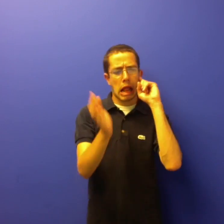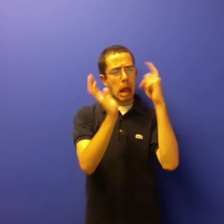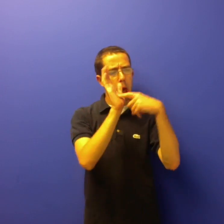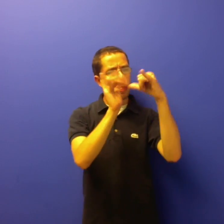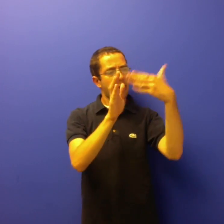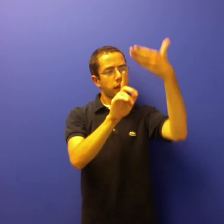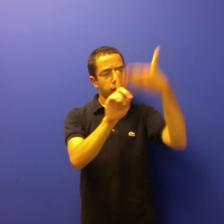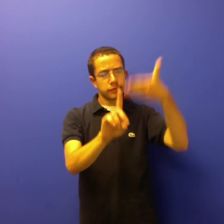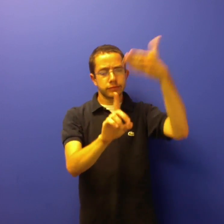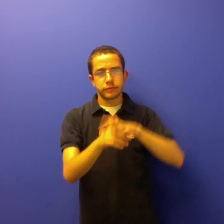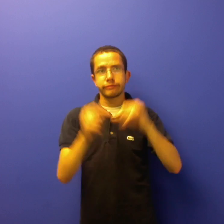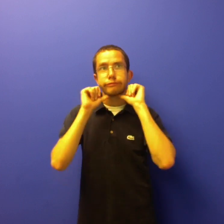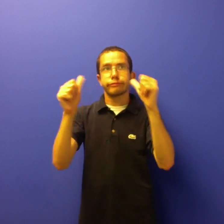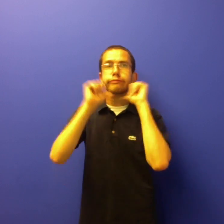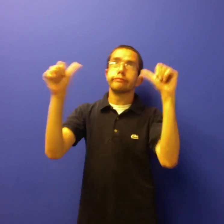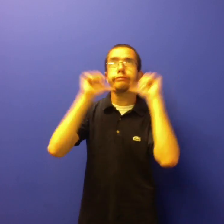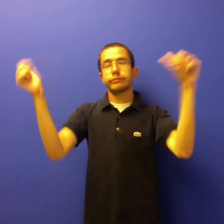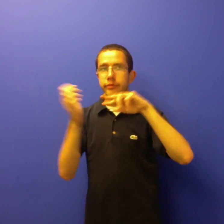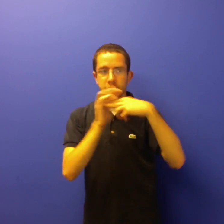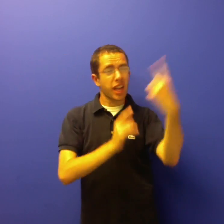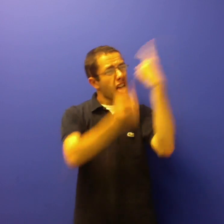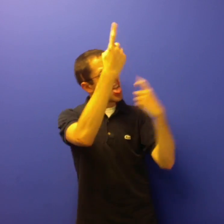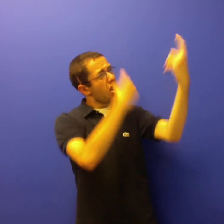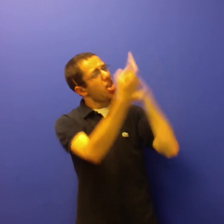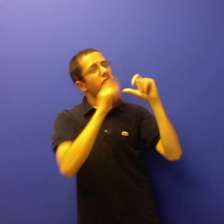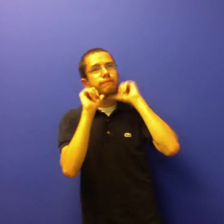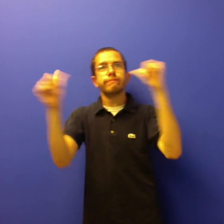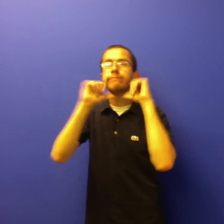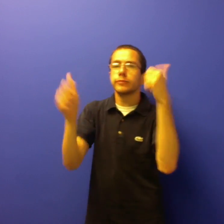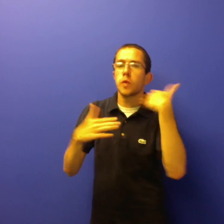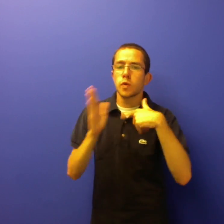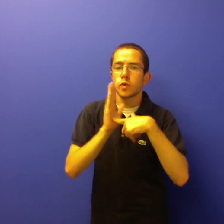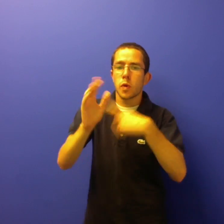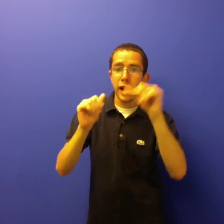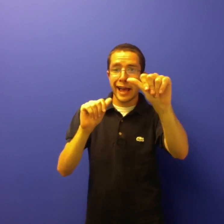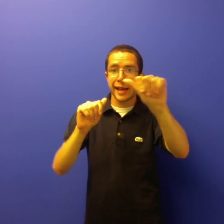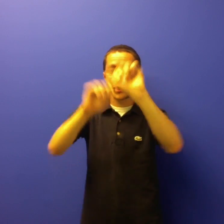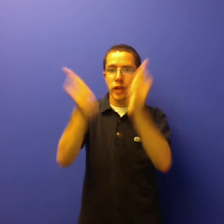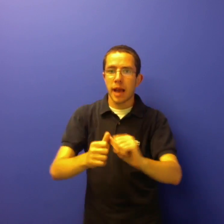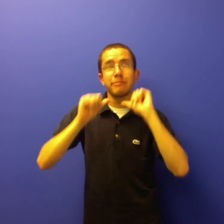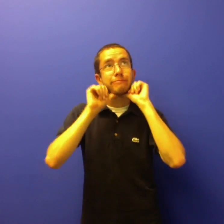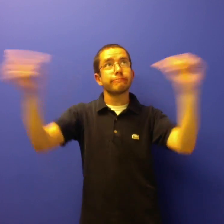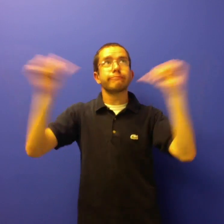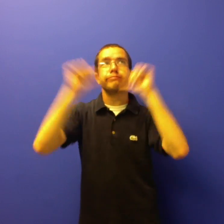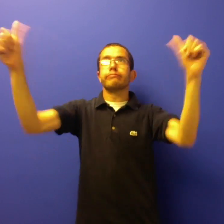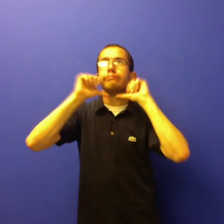Notice that person "denying". Meaning questioning. Denying "A" handshape